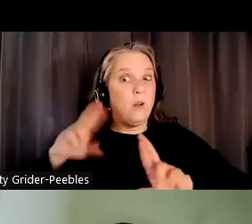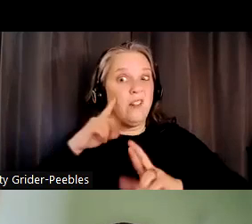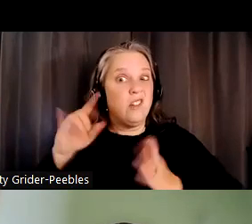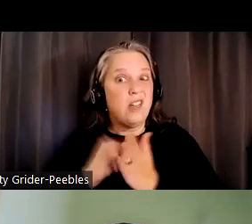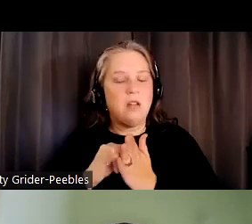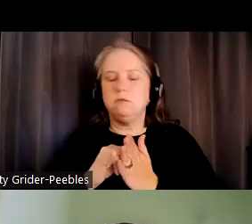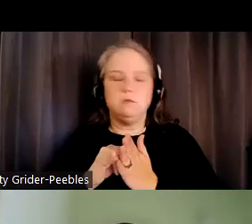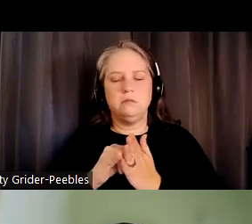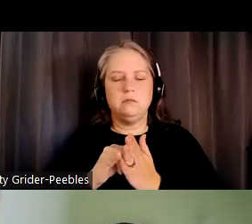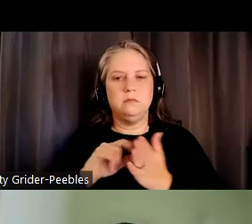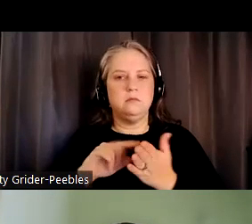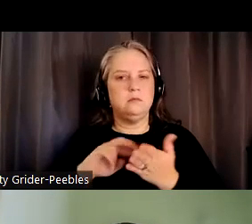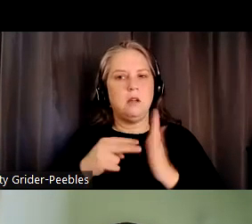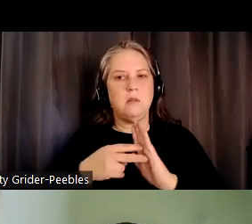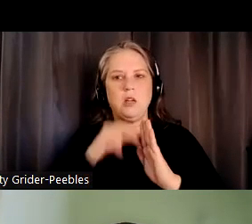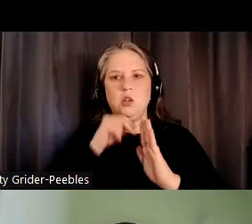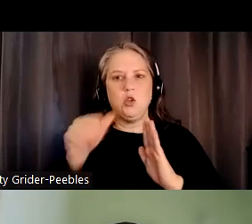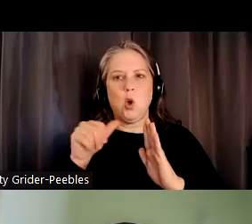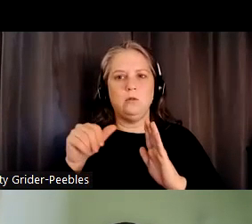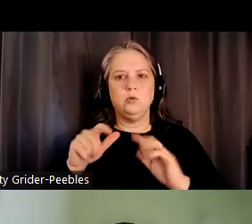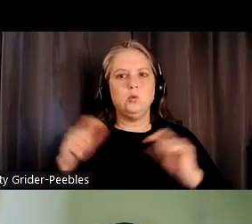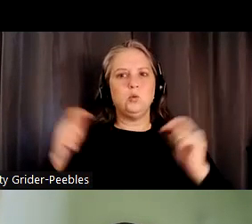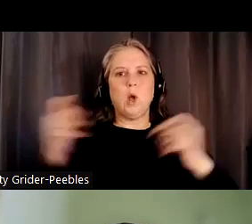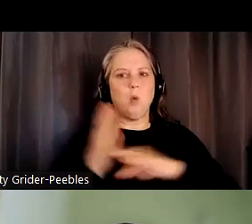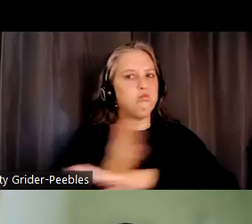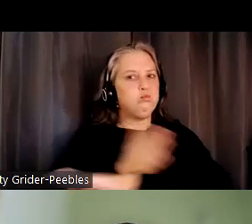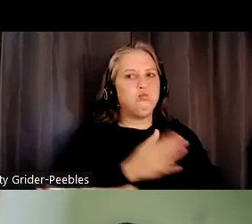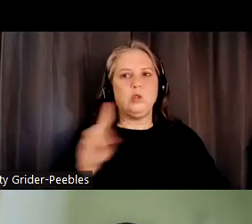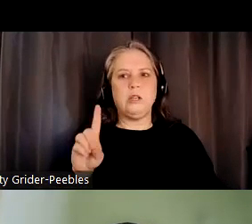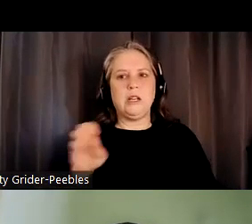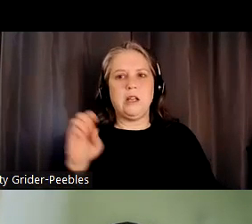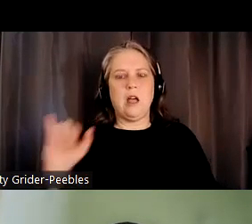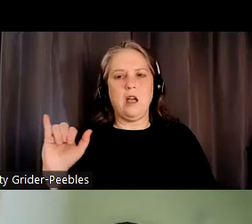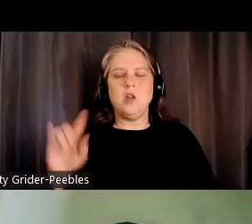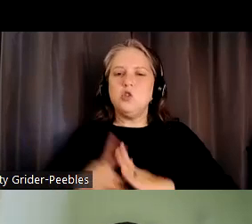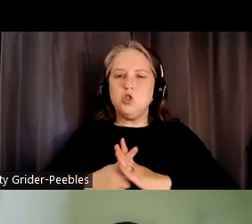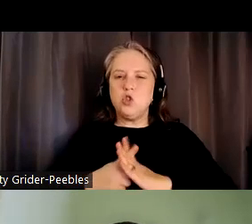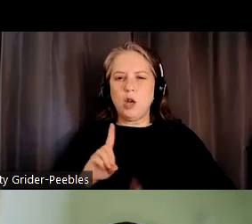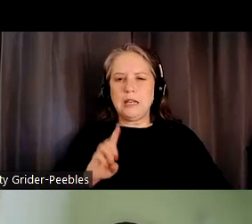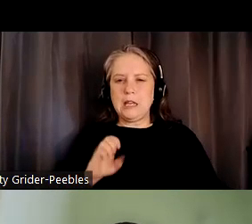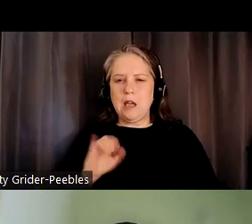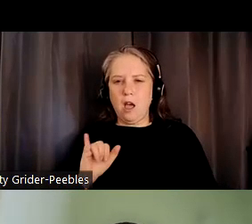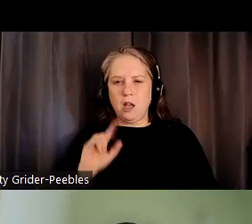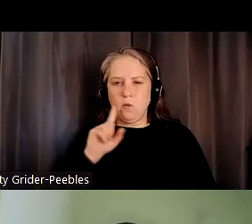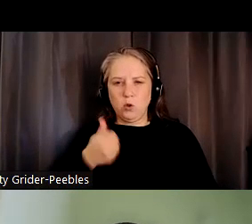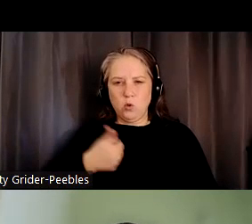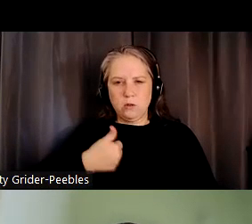ready to large scale your DEI. Start your DEI in your personal life. Start it by calling your friends out